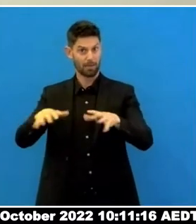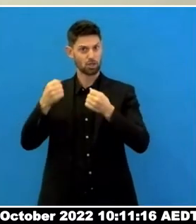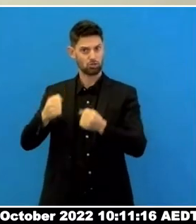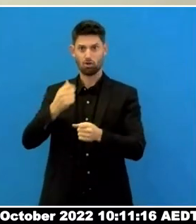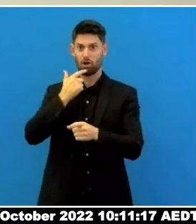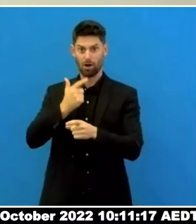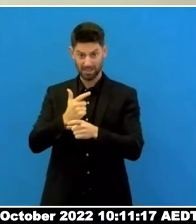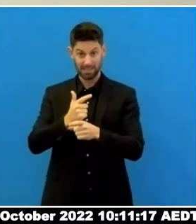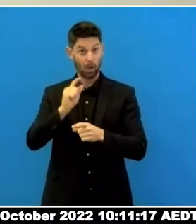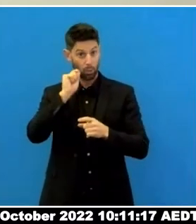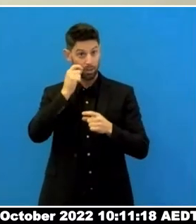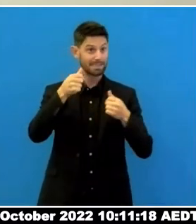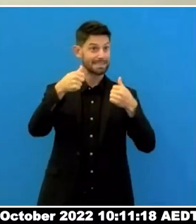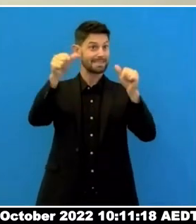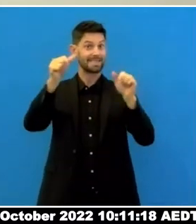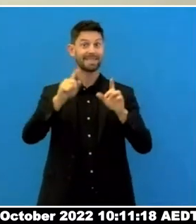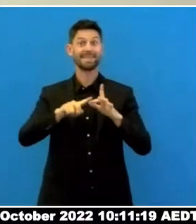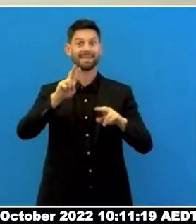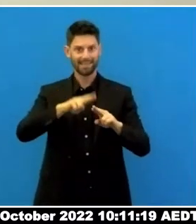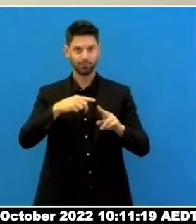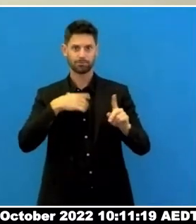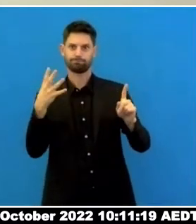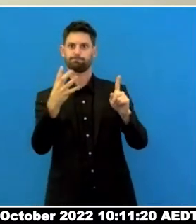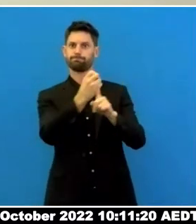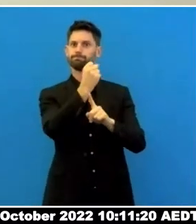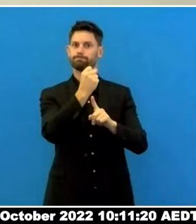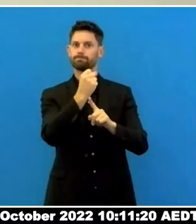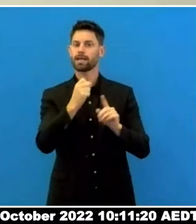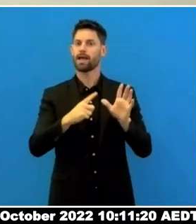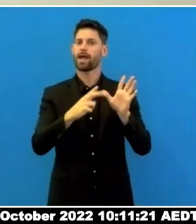will look to and cooperate differently in different circumstances,